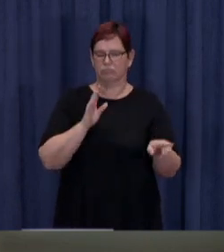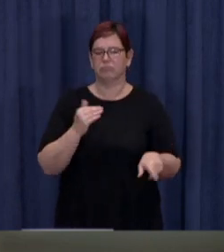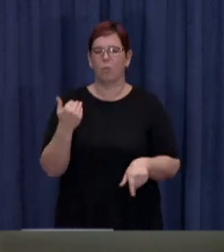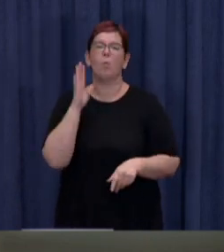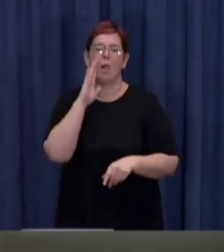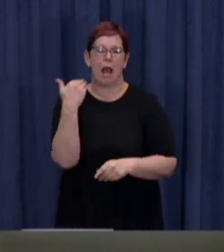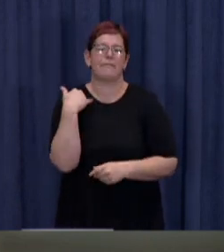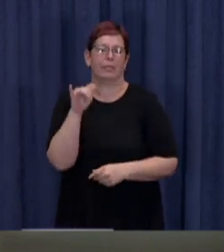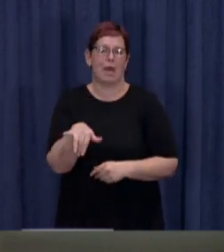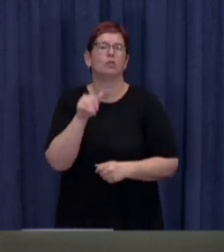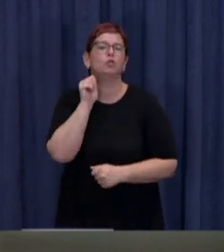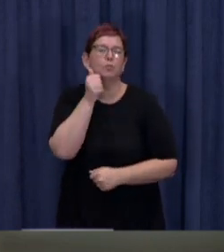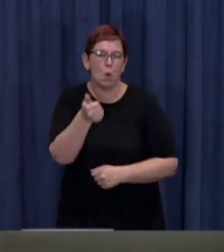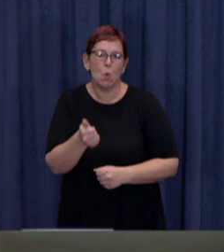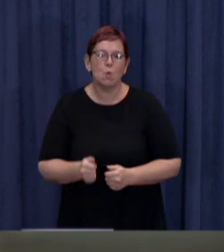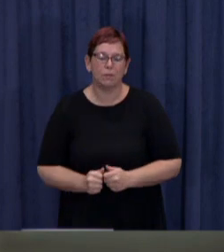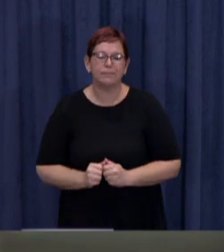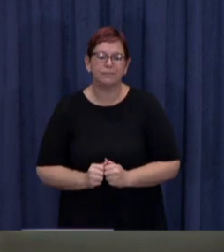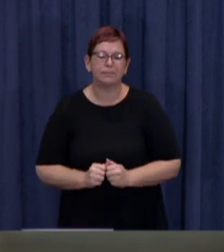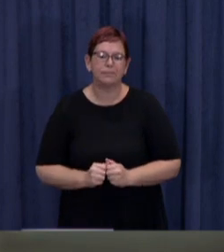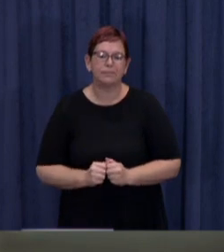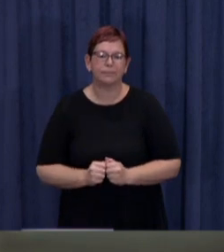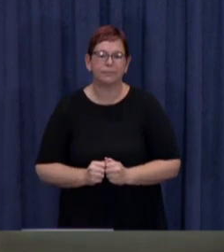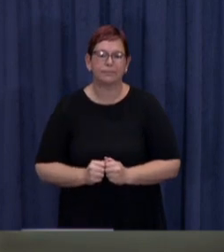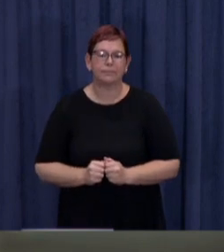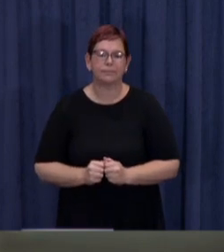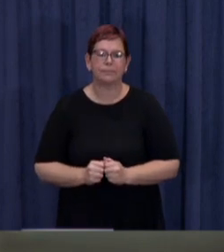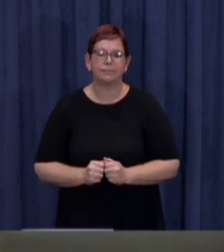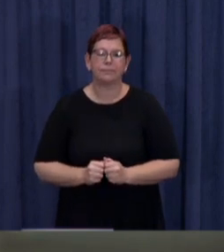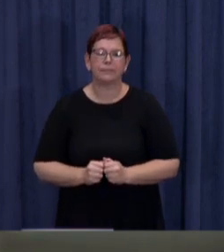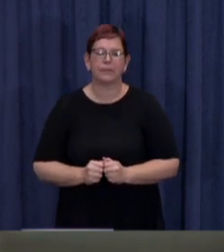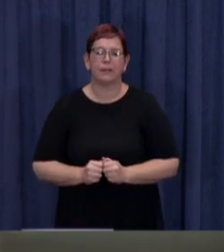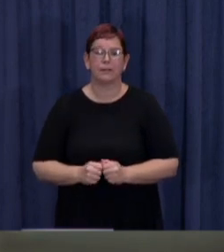saw its its first death related to COVID-19 are you confident the city is